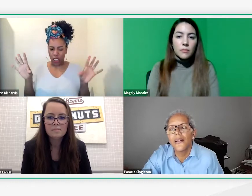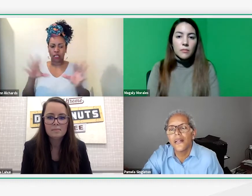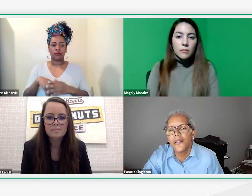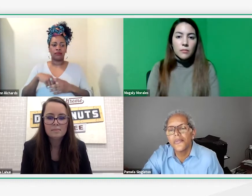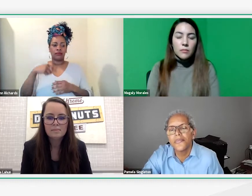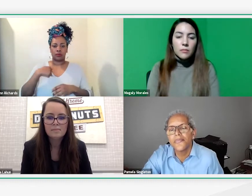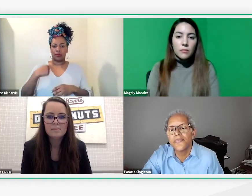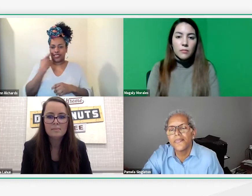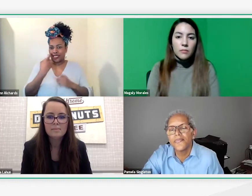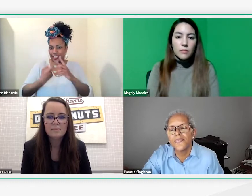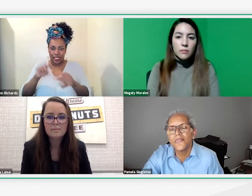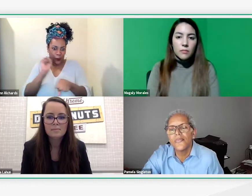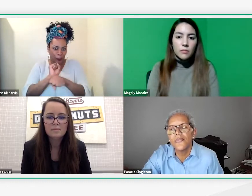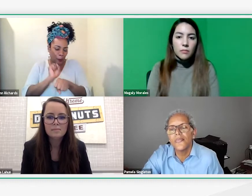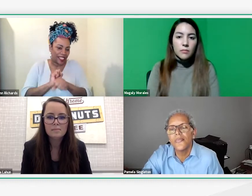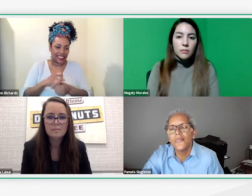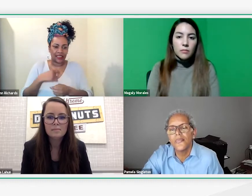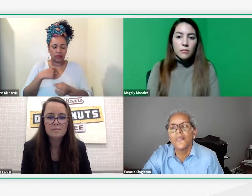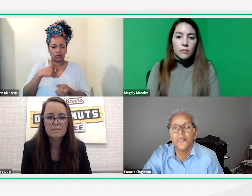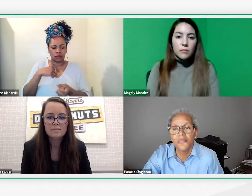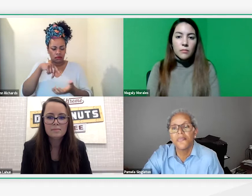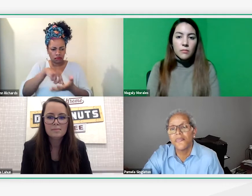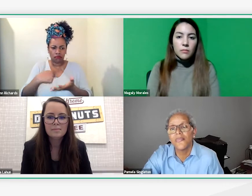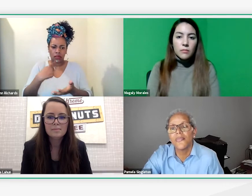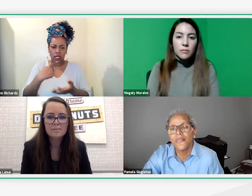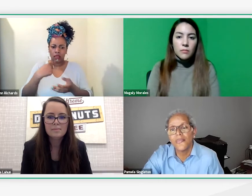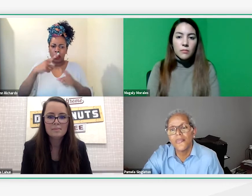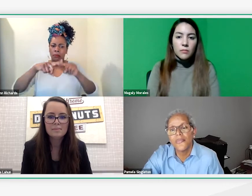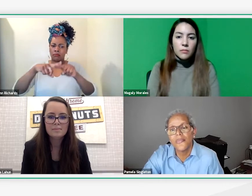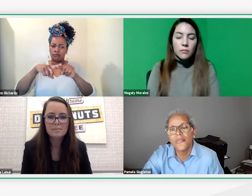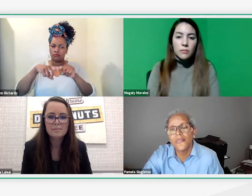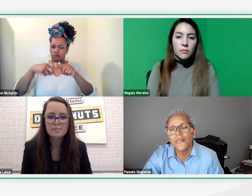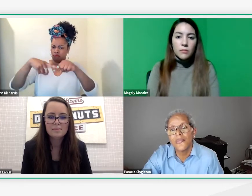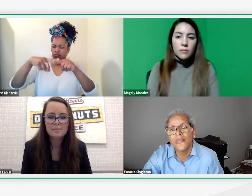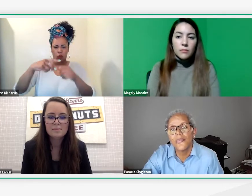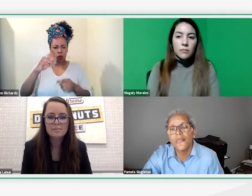So, my next question, for clarification: Let's say I just started working,